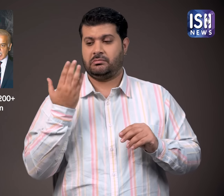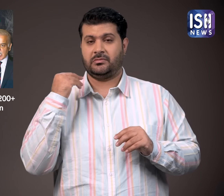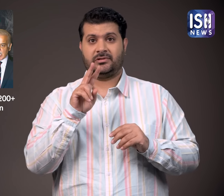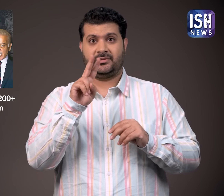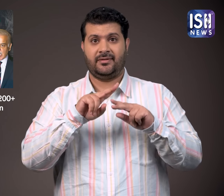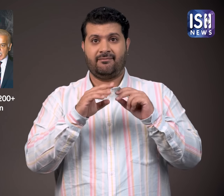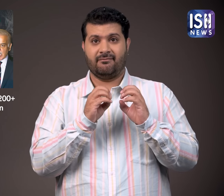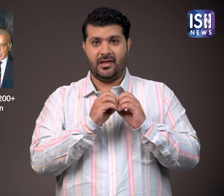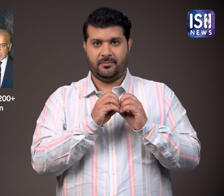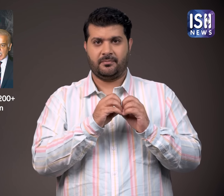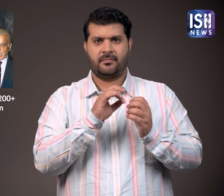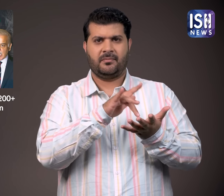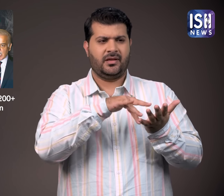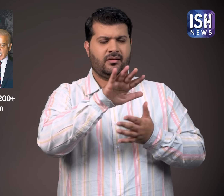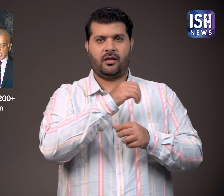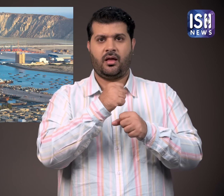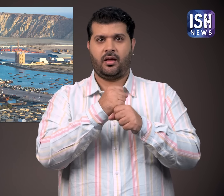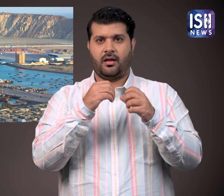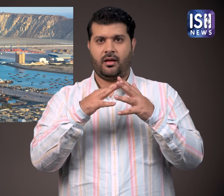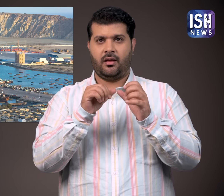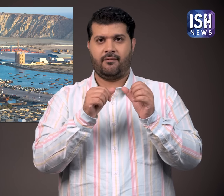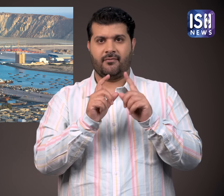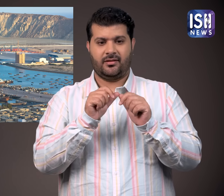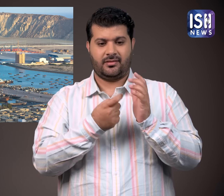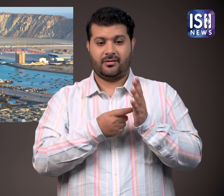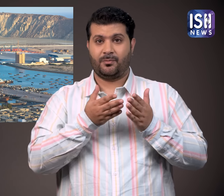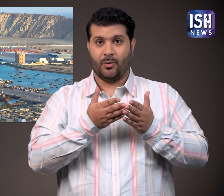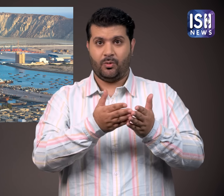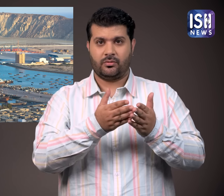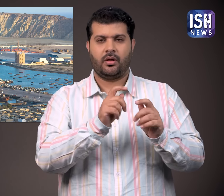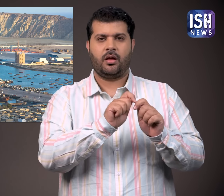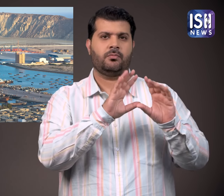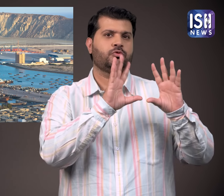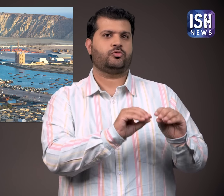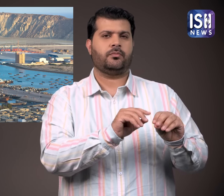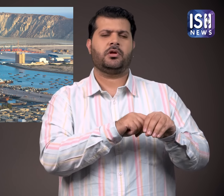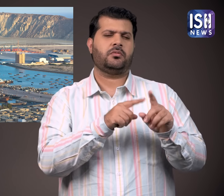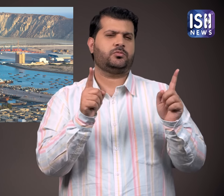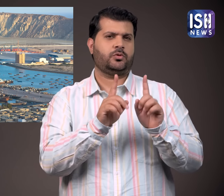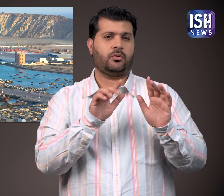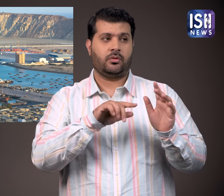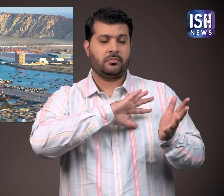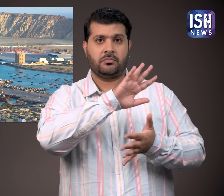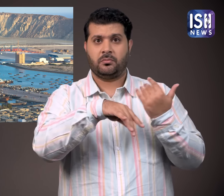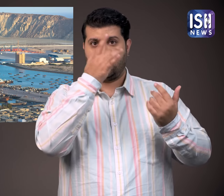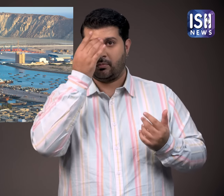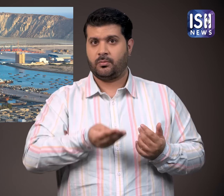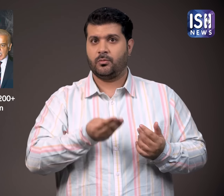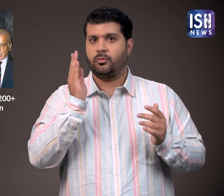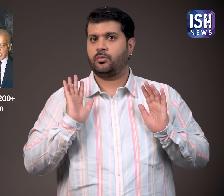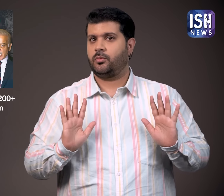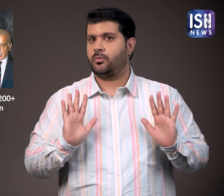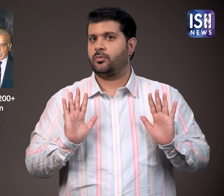On 2 February, China temporarily stopped all on-ground work at Pakistan’s Gwadar port, amidst the given chaos.